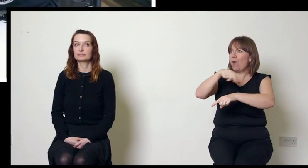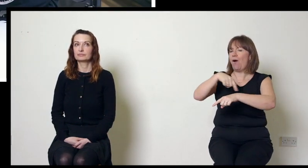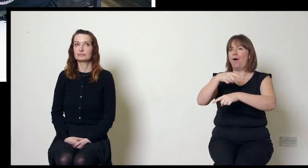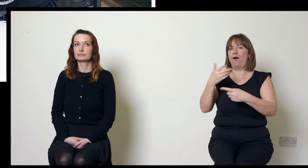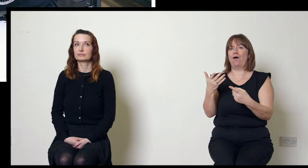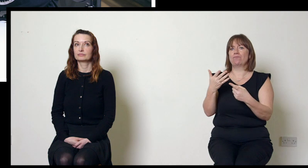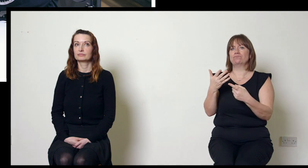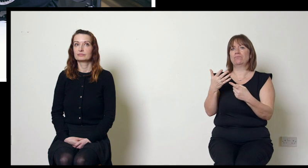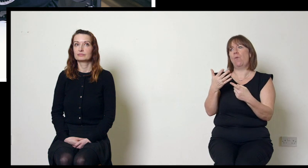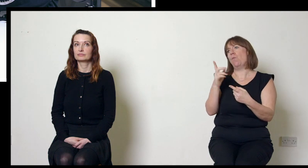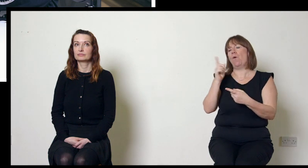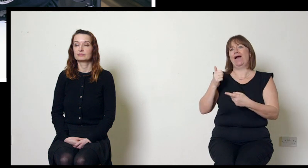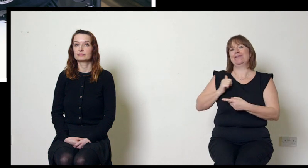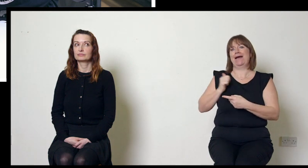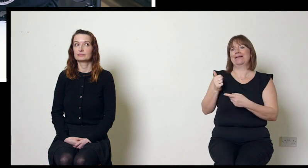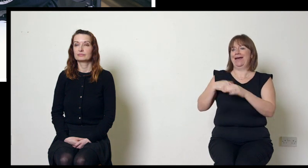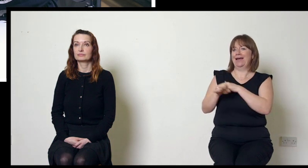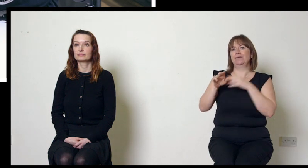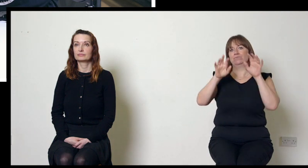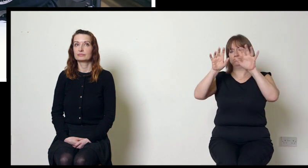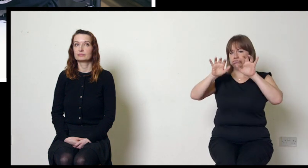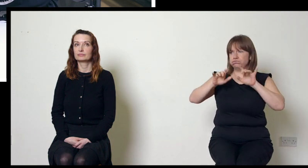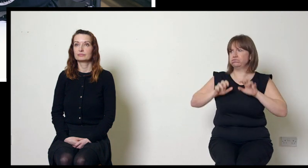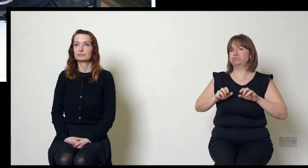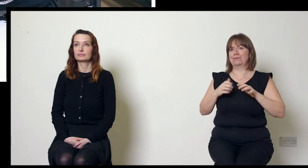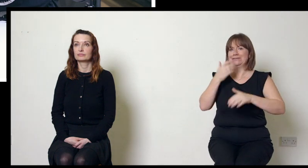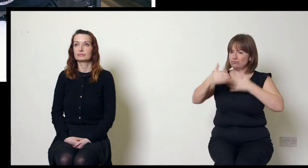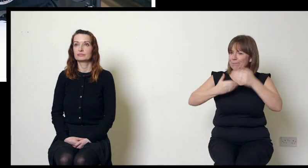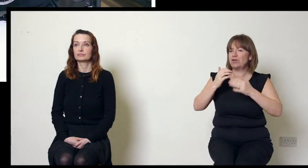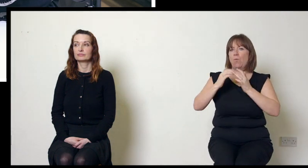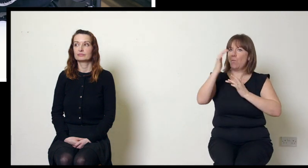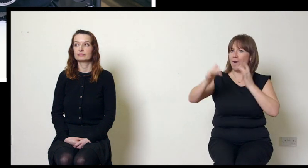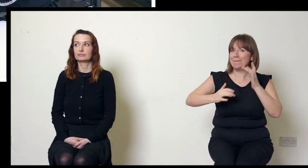But just write what to expect within your narrative on the on the description, on the website or on any fliers?